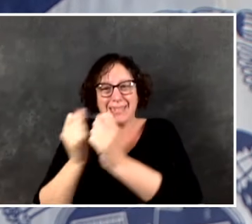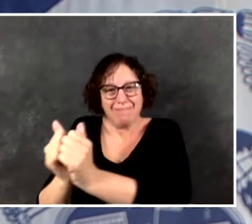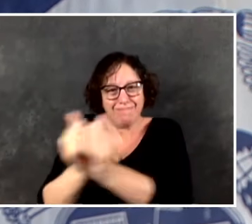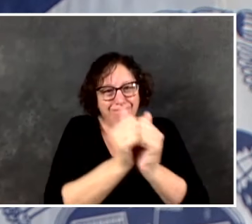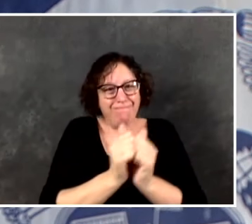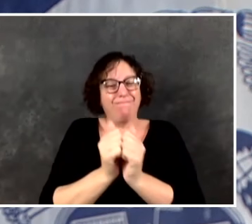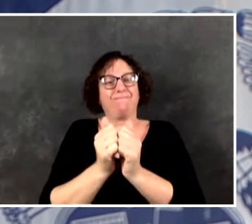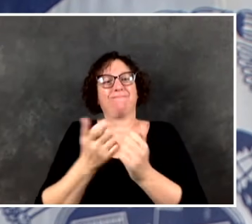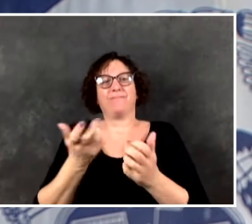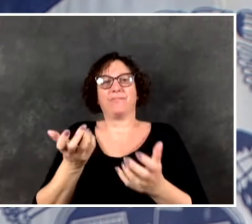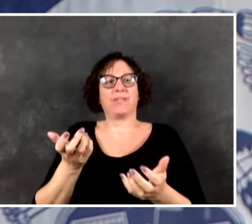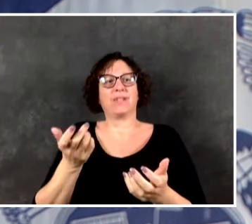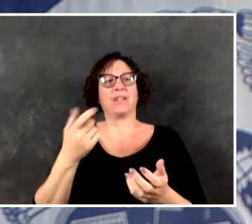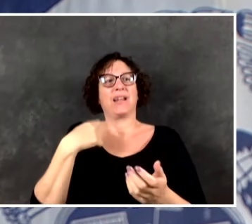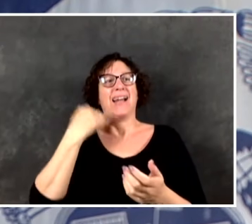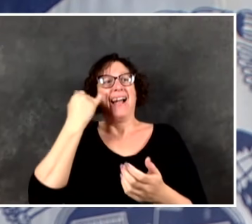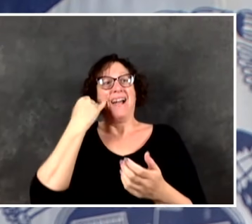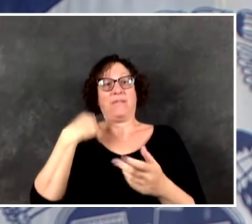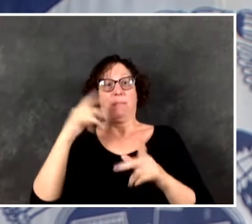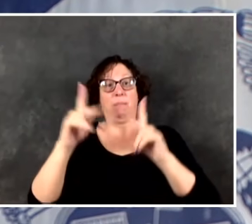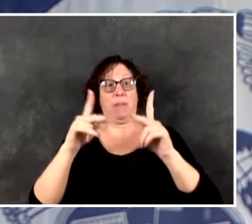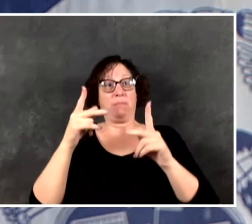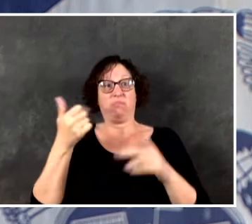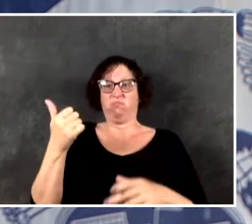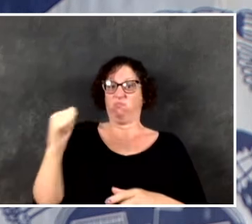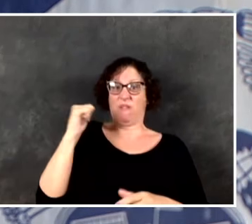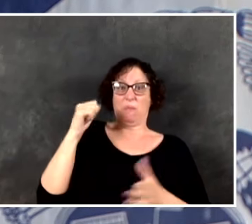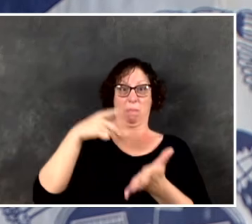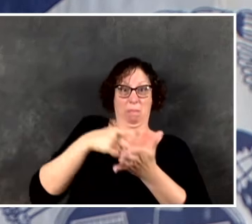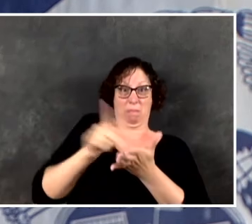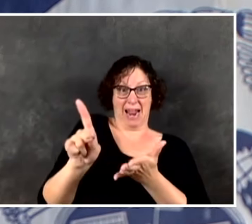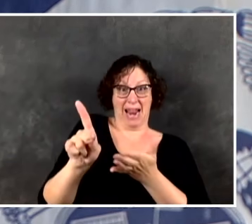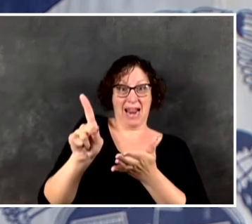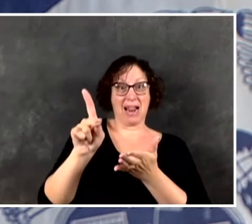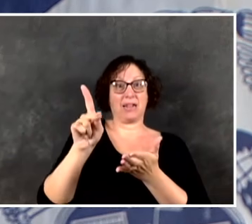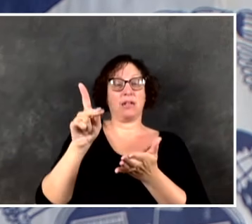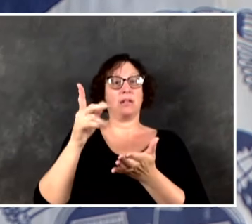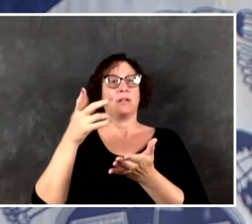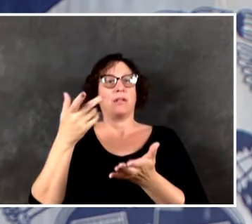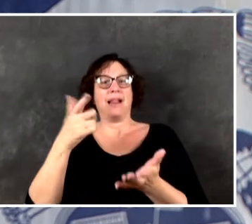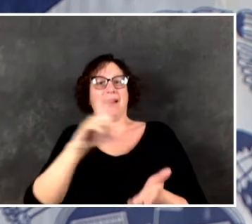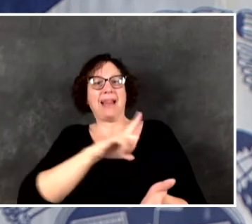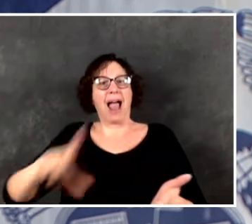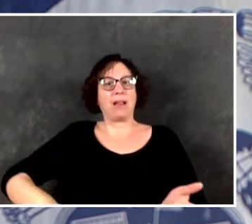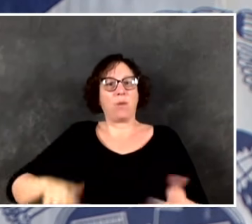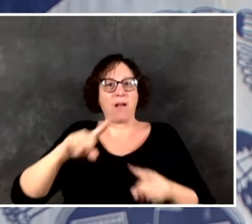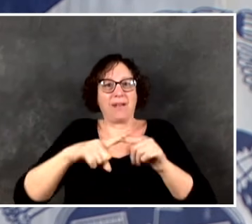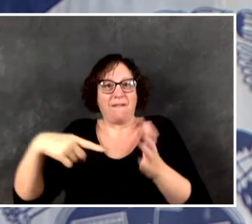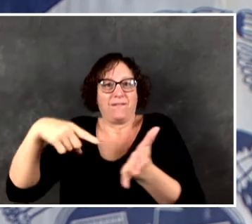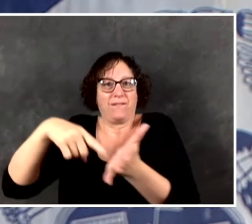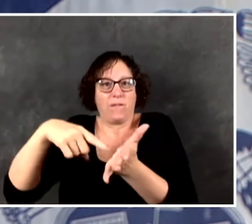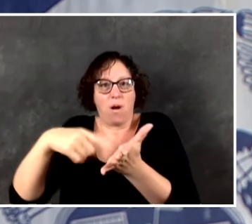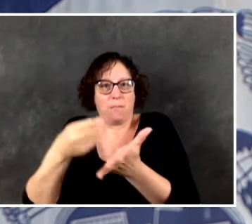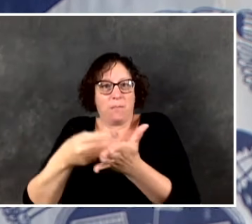ADDRESS THIS PROBLEM, THEN IT'S GOING TO BE OKAY. I DON'T THINK IT WILL BE. THERE ARE SO MANY LALNDOSRD TRYING